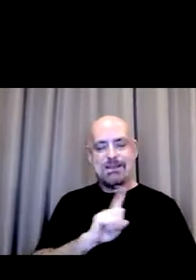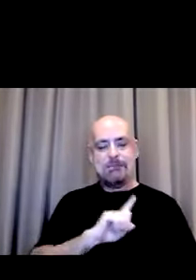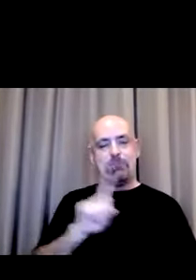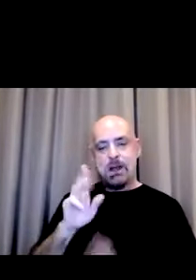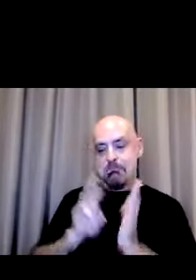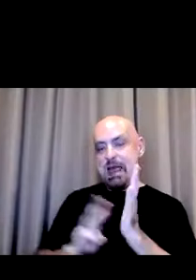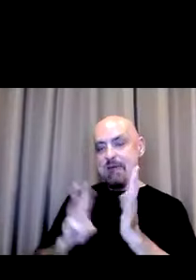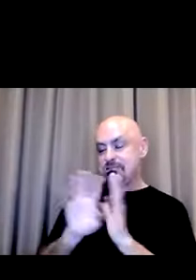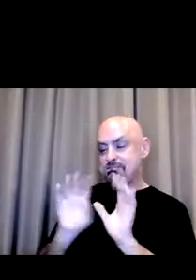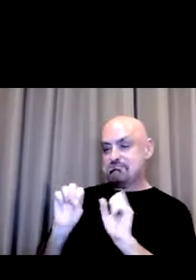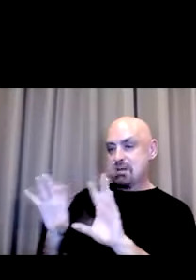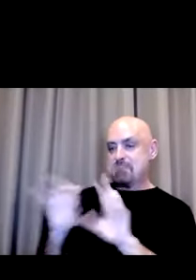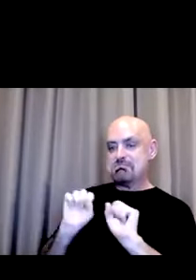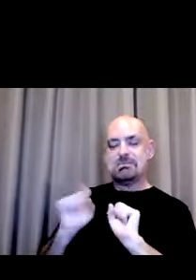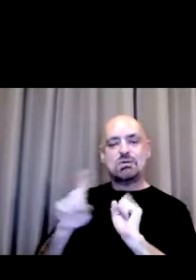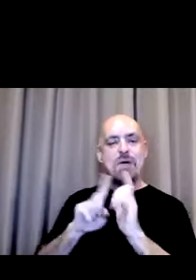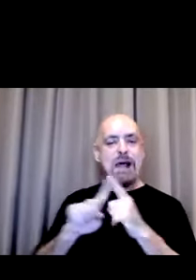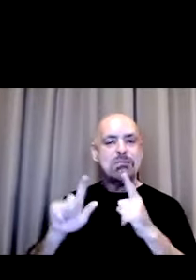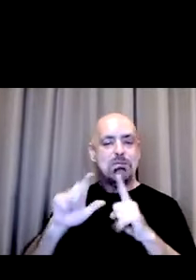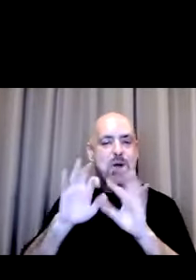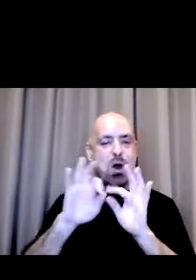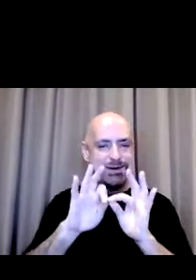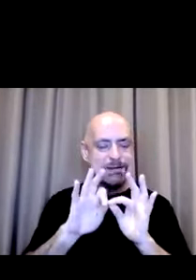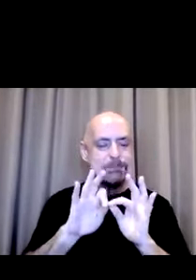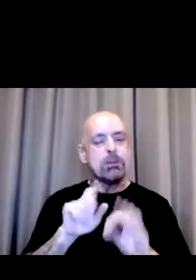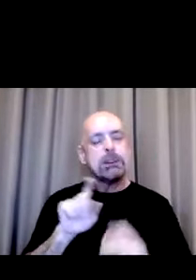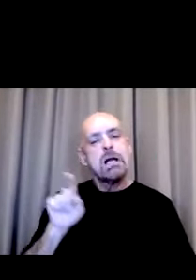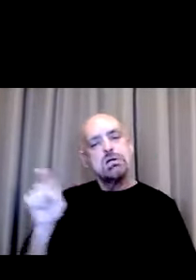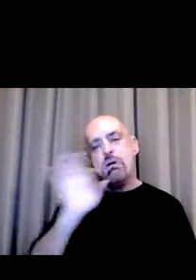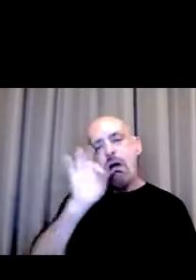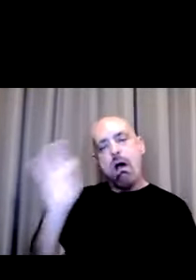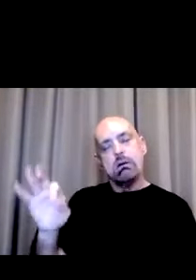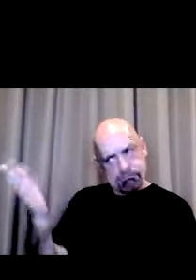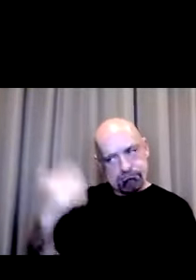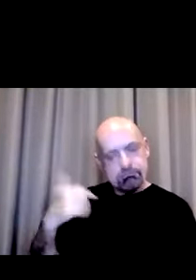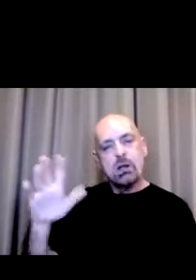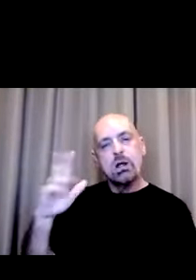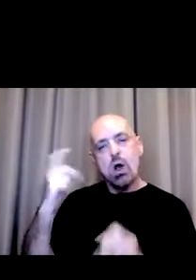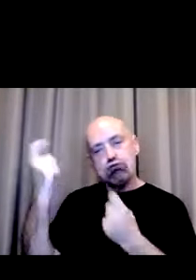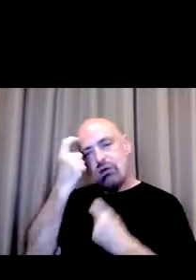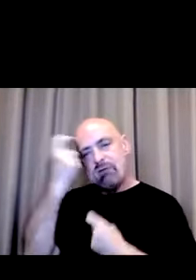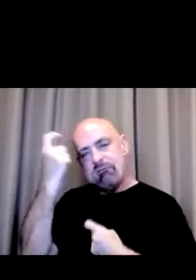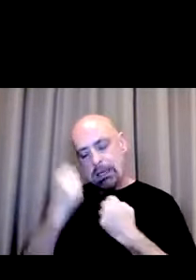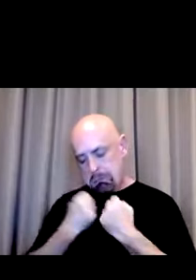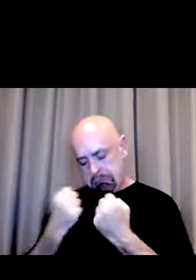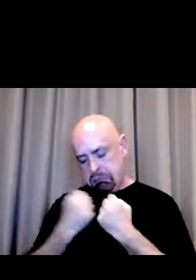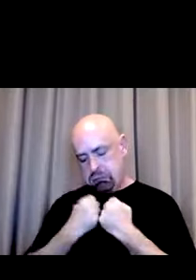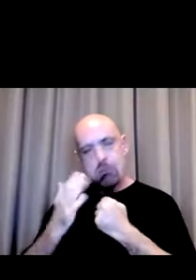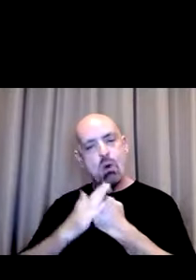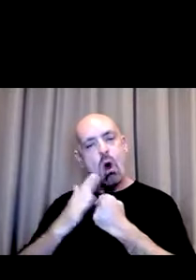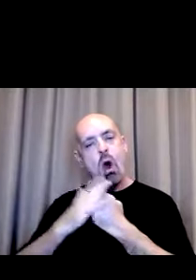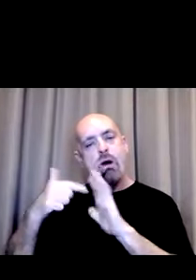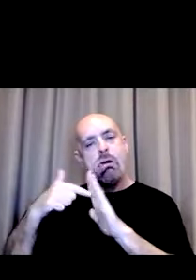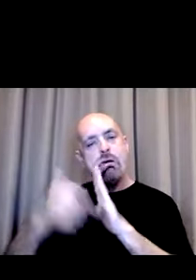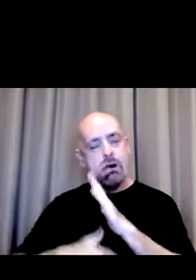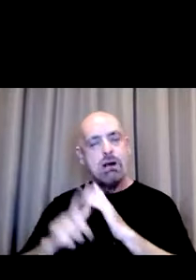conceptual scepticism on the other and what exactly are human life and why do we need